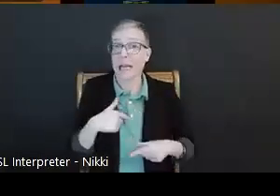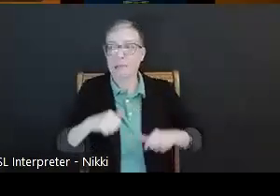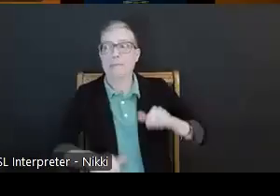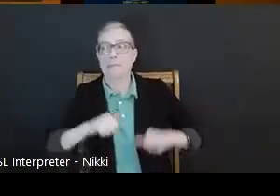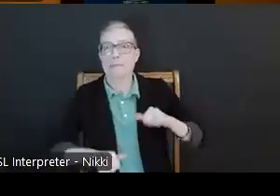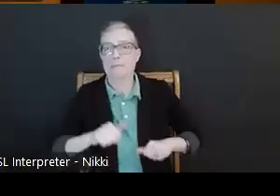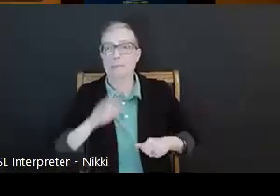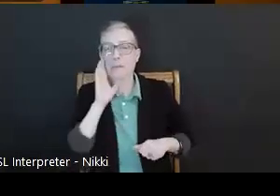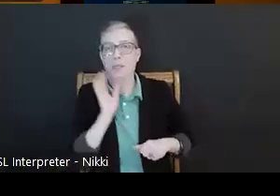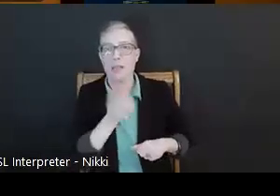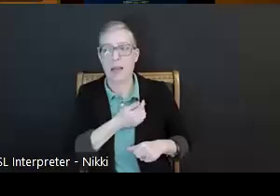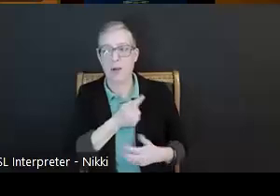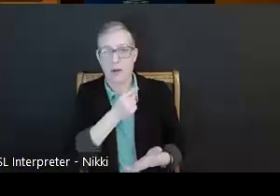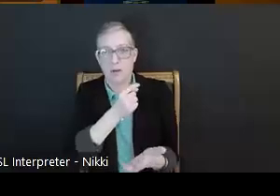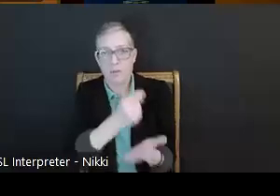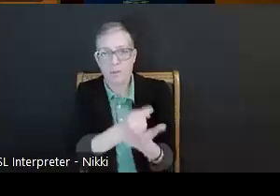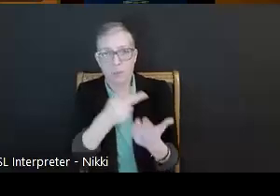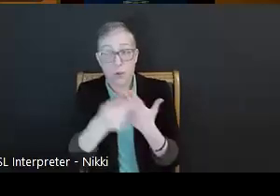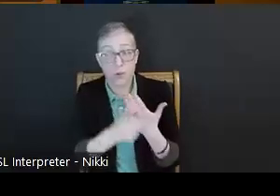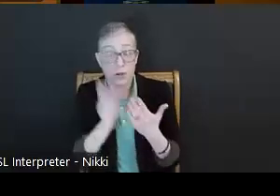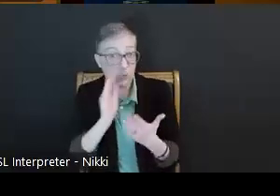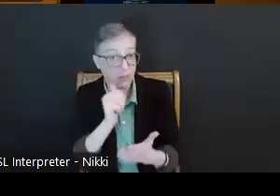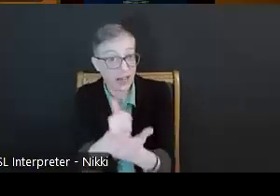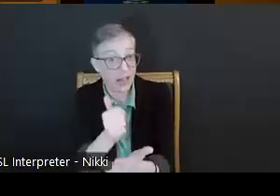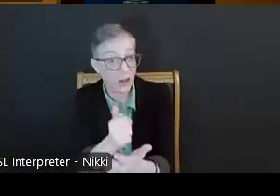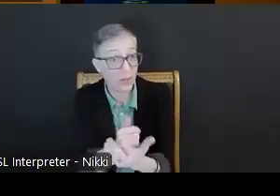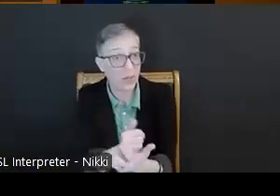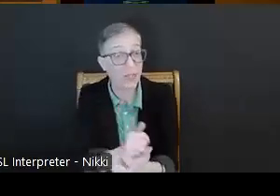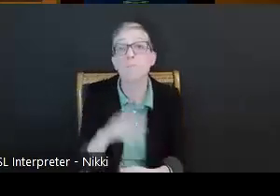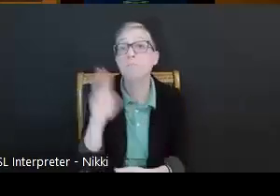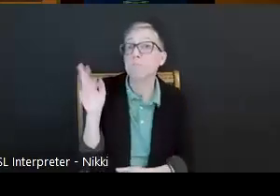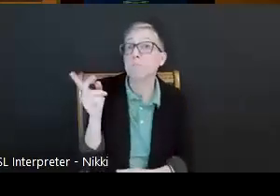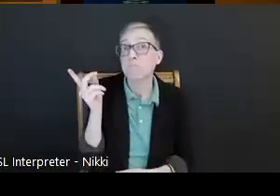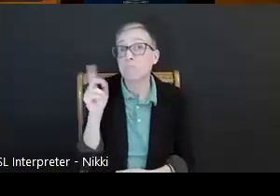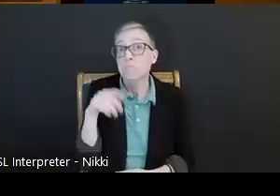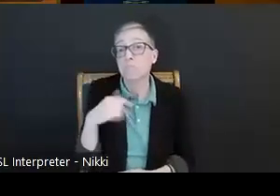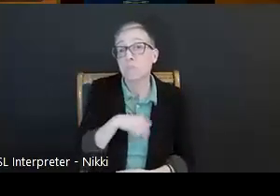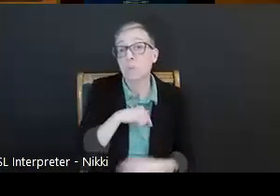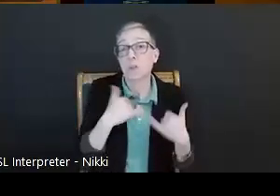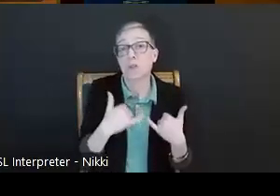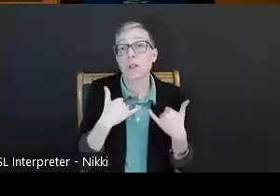context but um that those are the diads we looking at the transcripts and the interviews this idea of